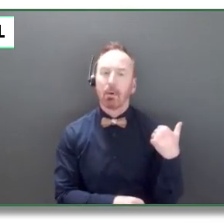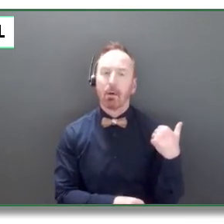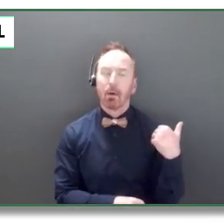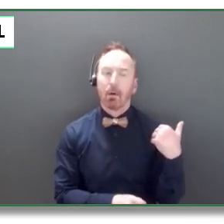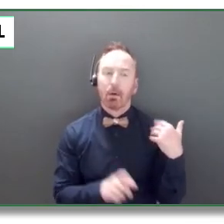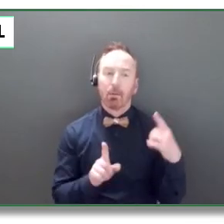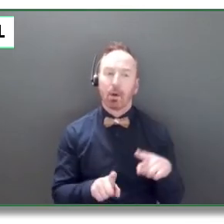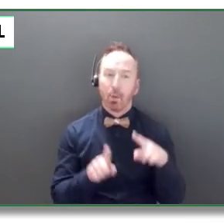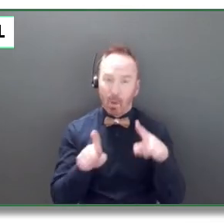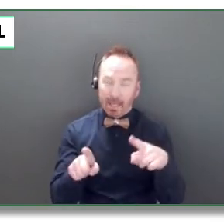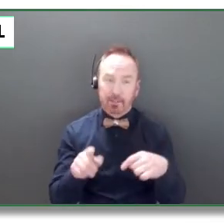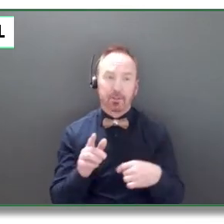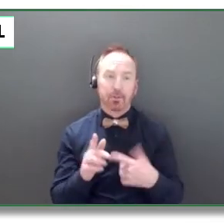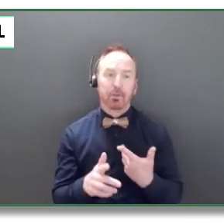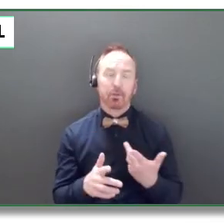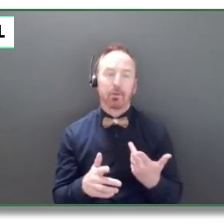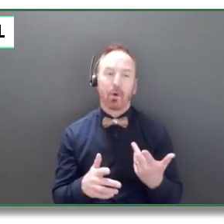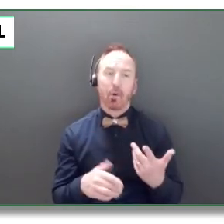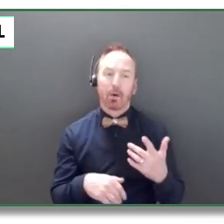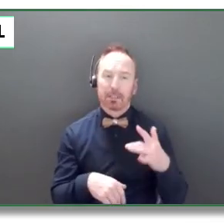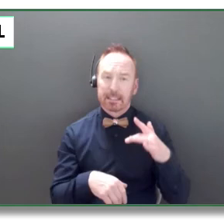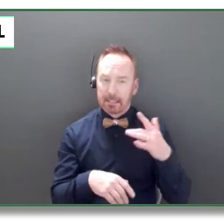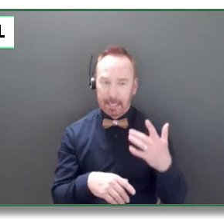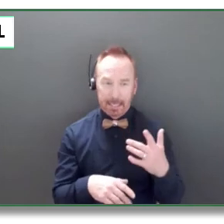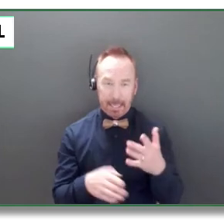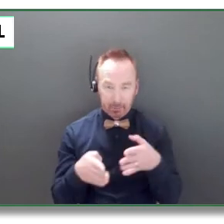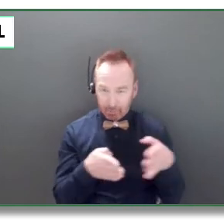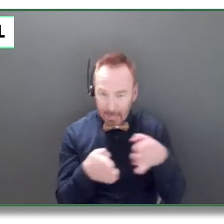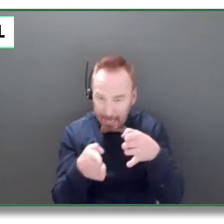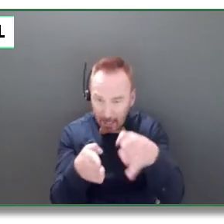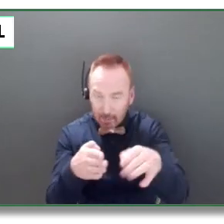intense uh trail evaluation and